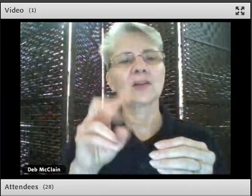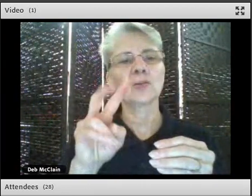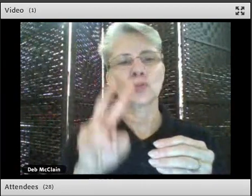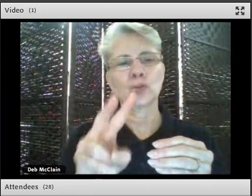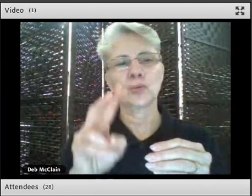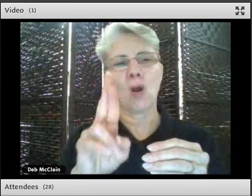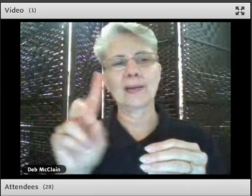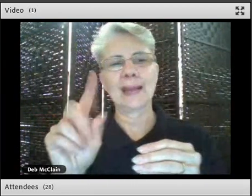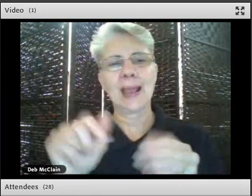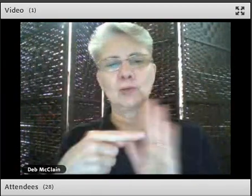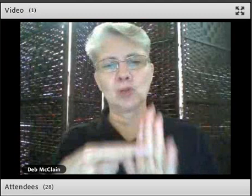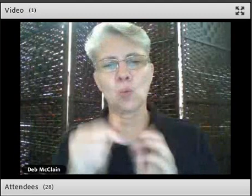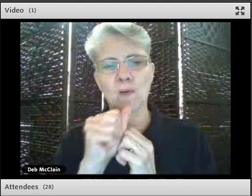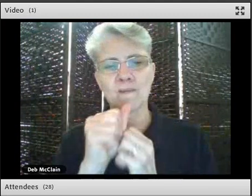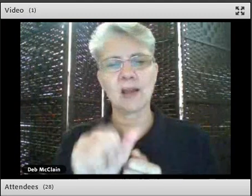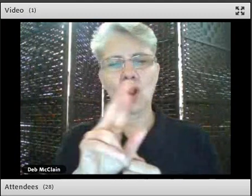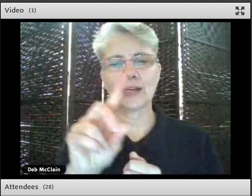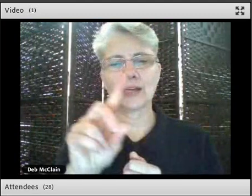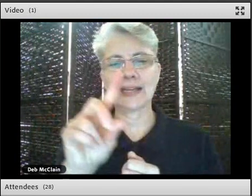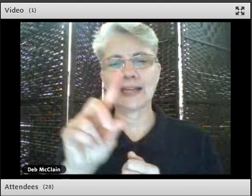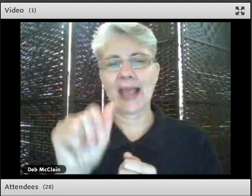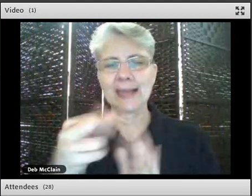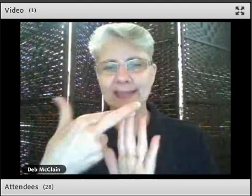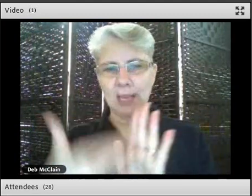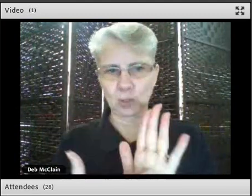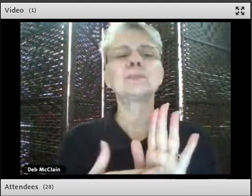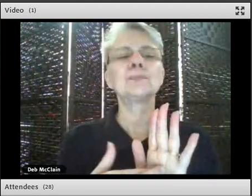so you don't need to worry about having a subfield A.